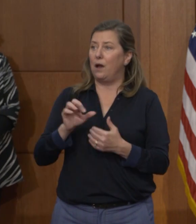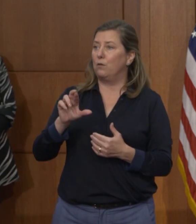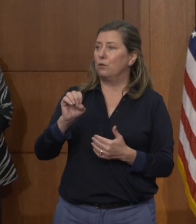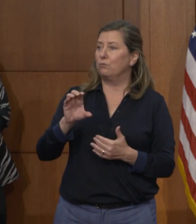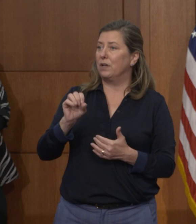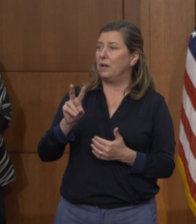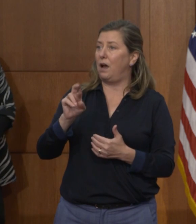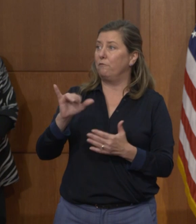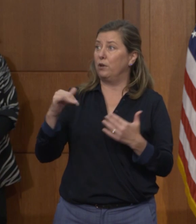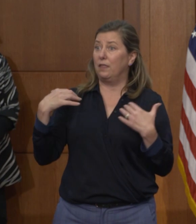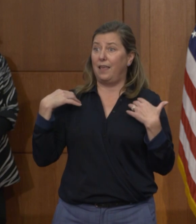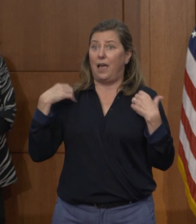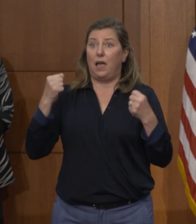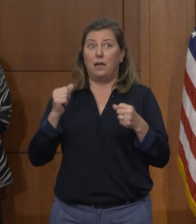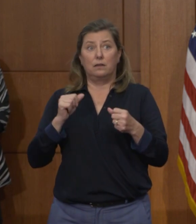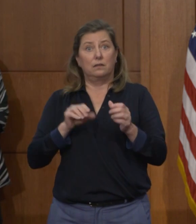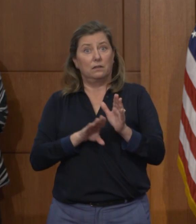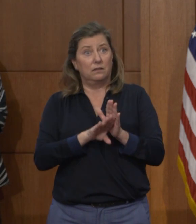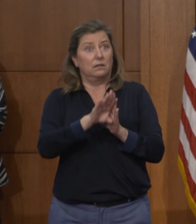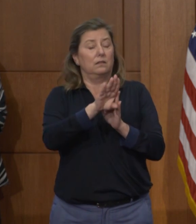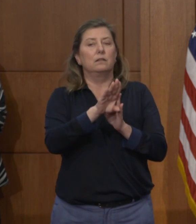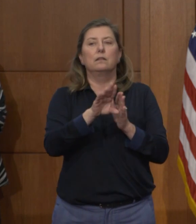to open up our economy and get to back back to where we were, uh, prior to this.